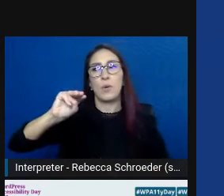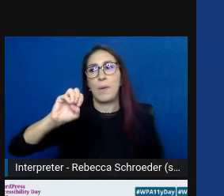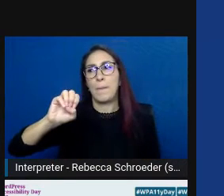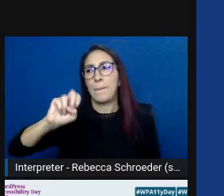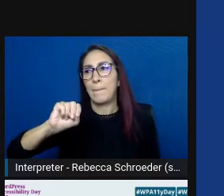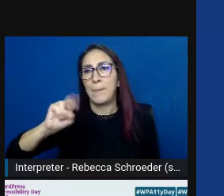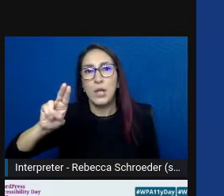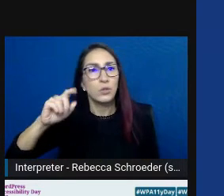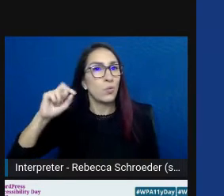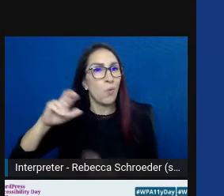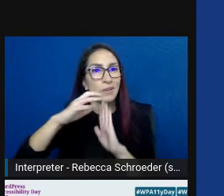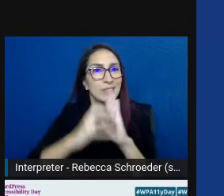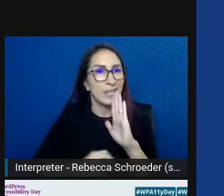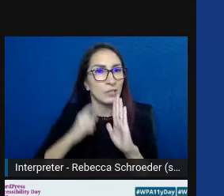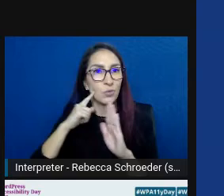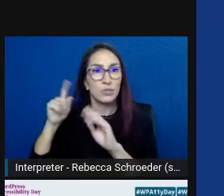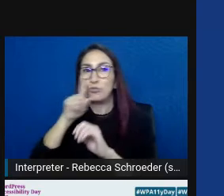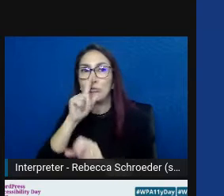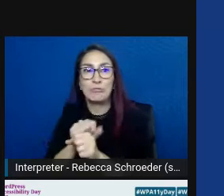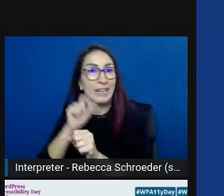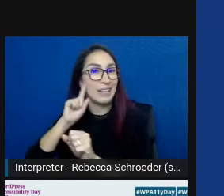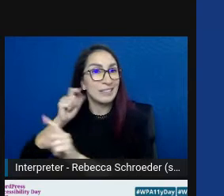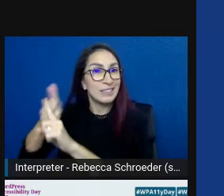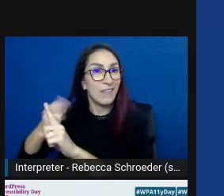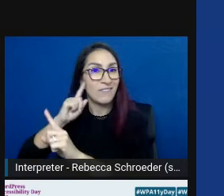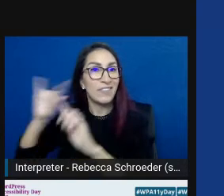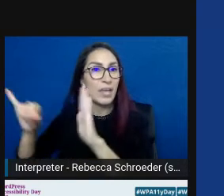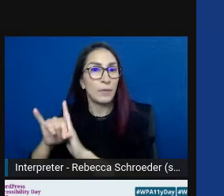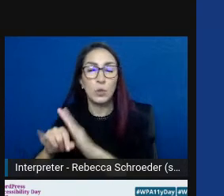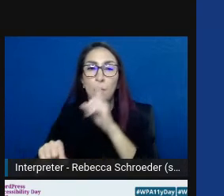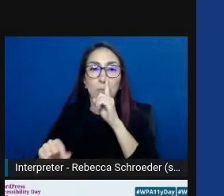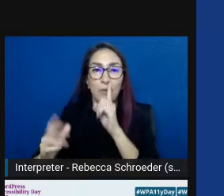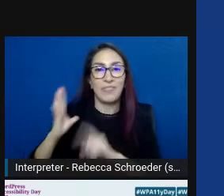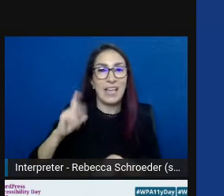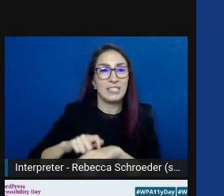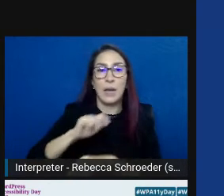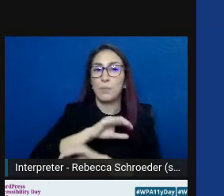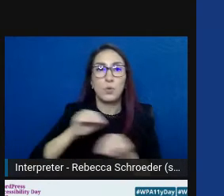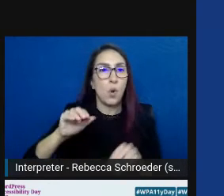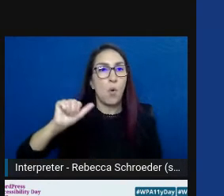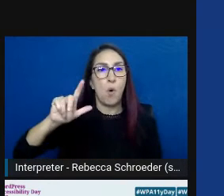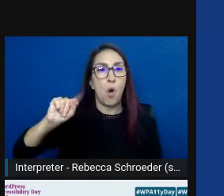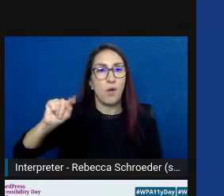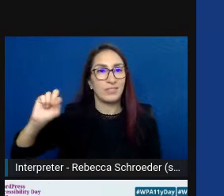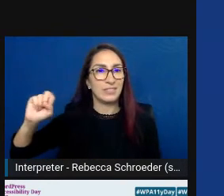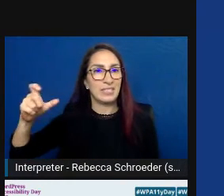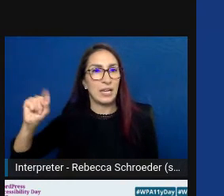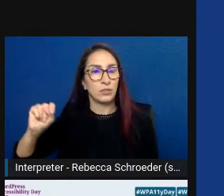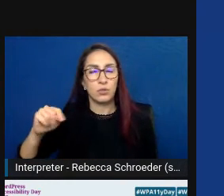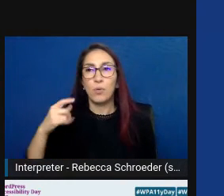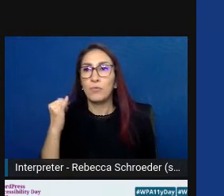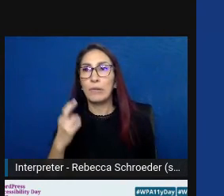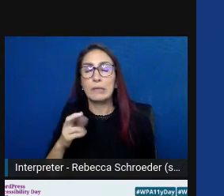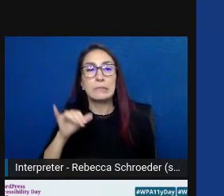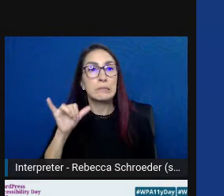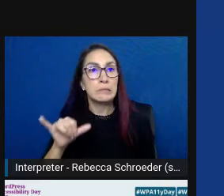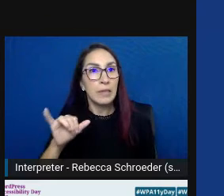We didn't put in alt text and suddenly I realized, "Oh, this is a problem for someone who's blind using a screen reader."